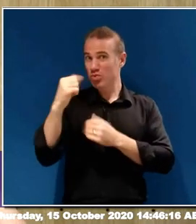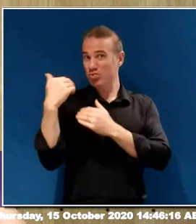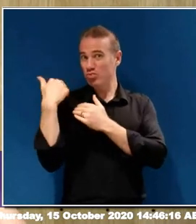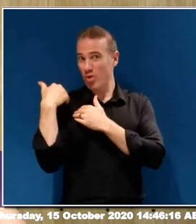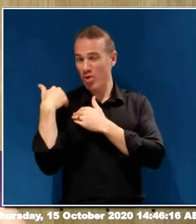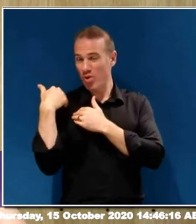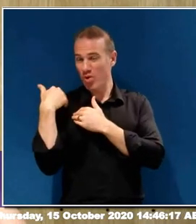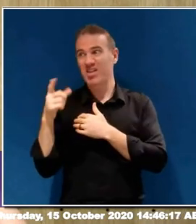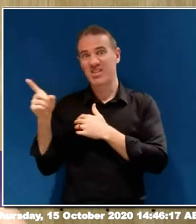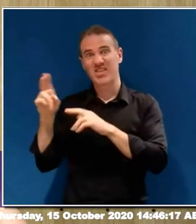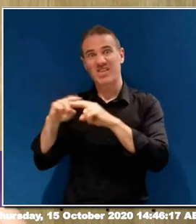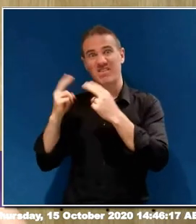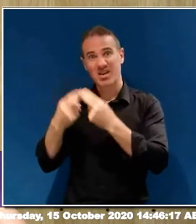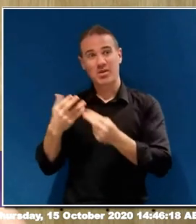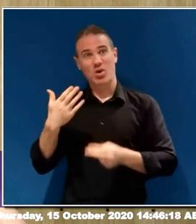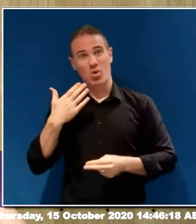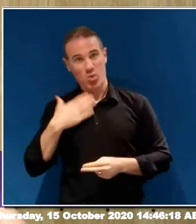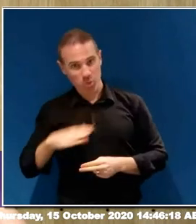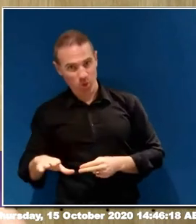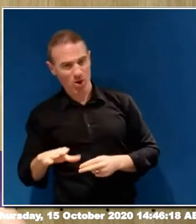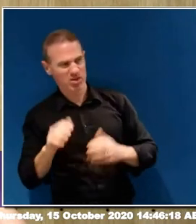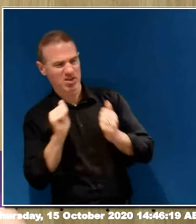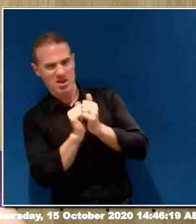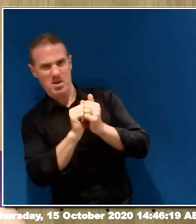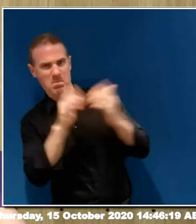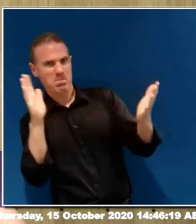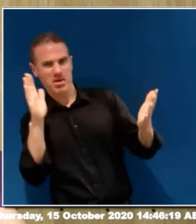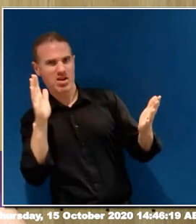If that's what they wanted to do, OK.